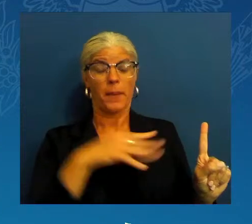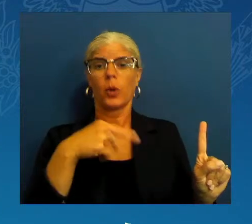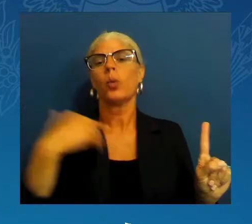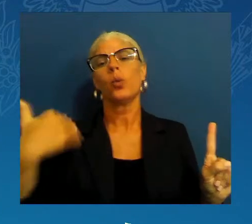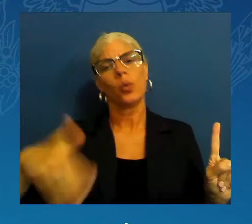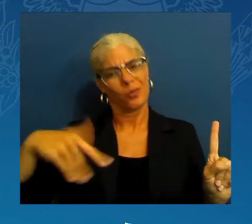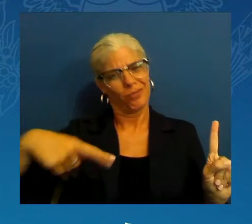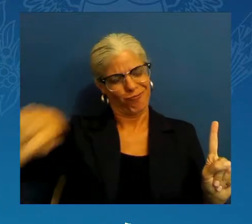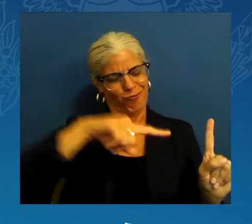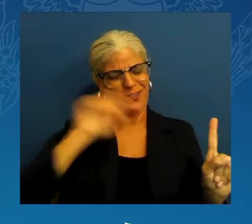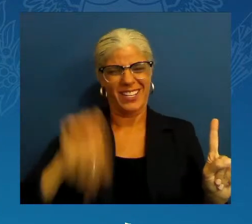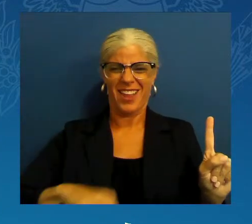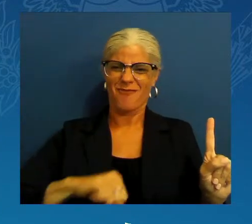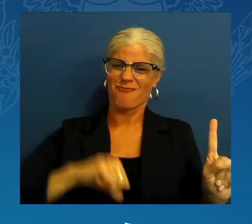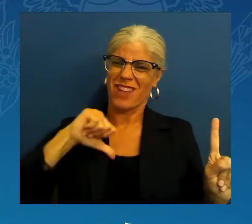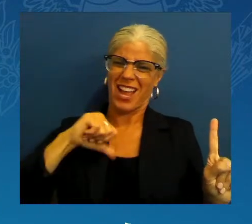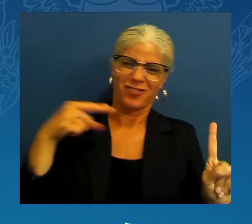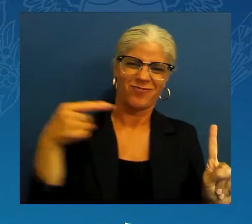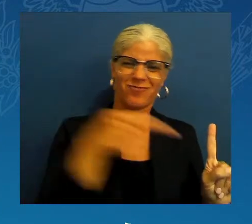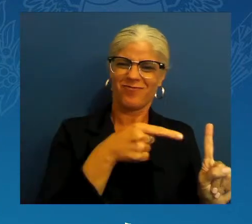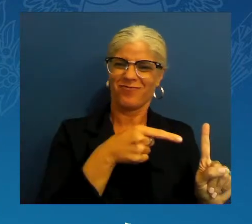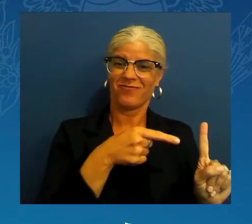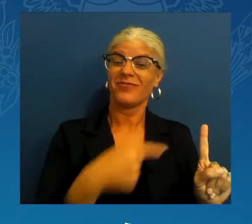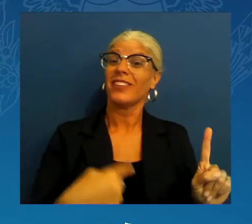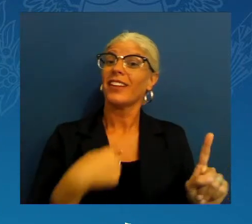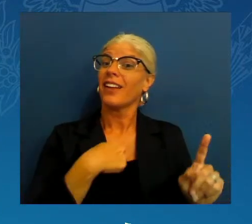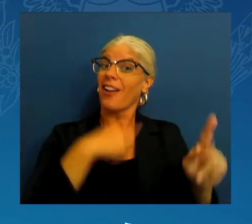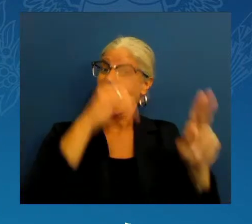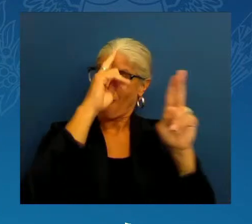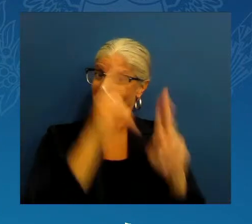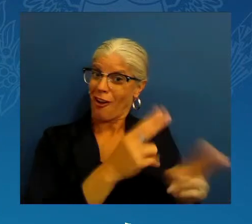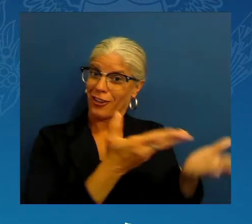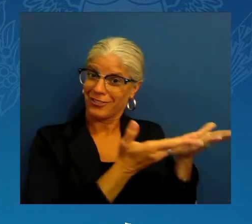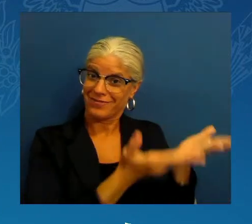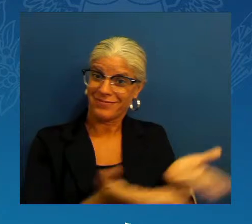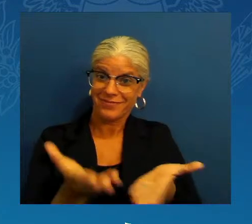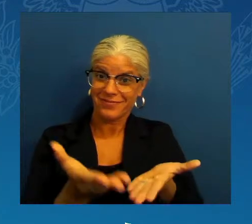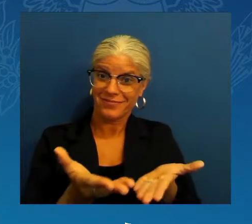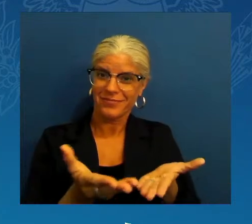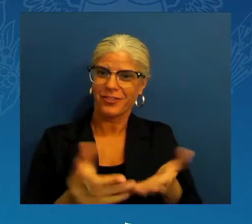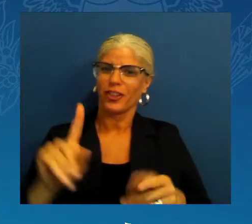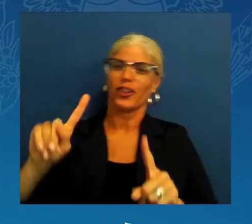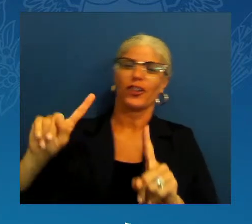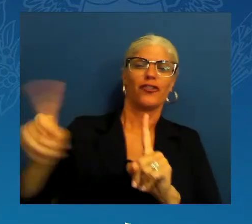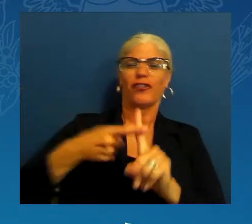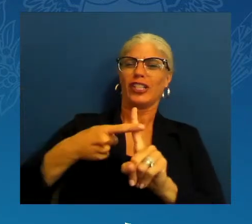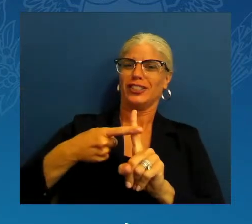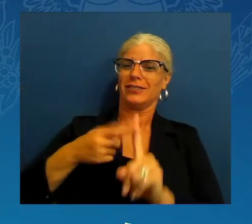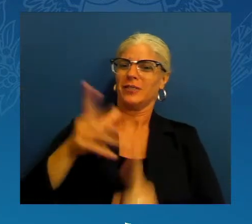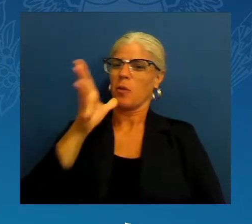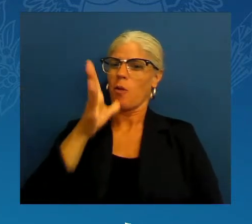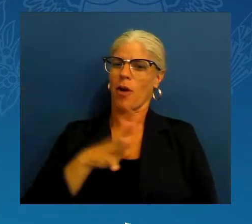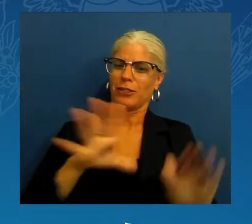and my privilege to introduce the first woman to be elected as Vice President of the United States,